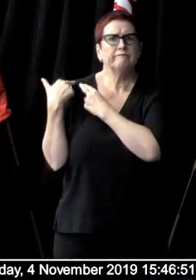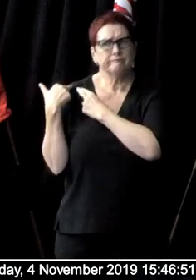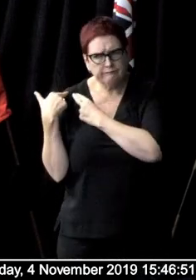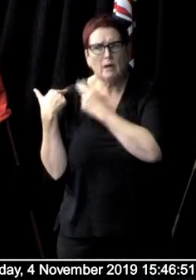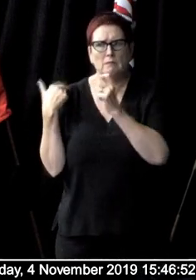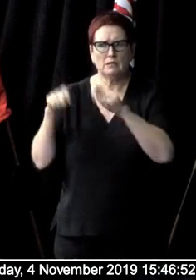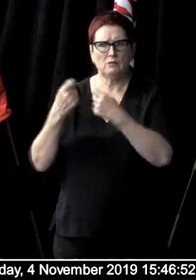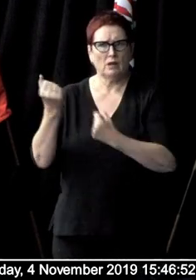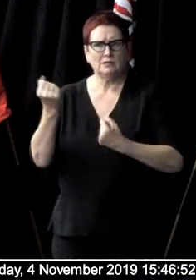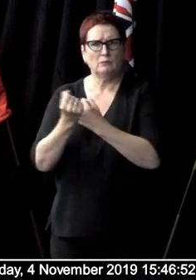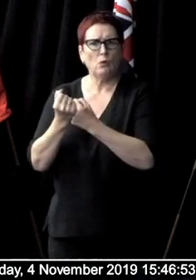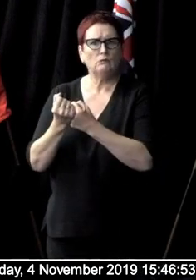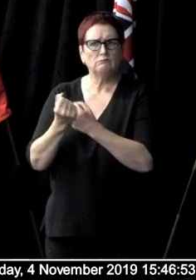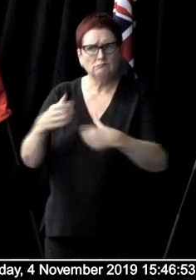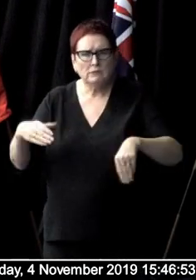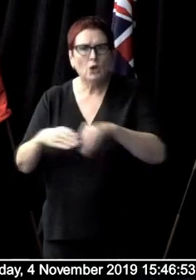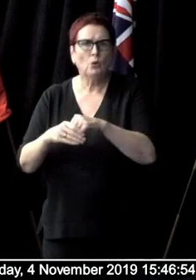include students with disability.